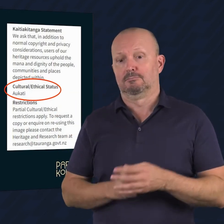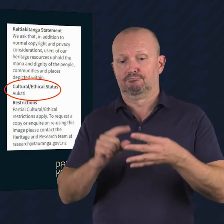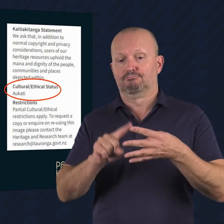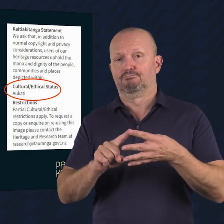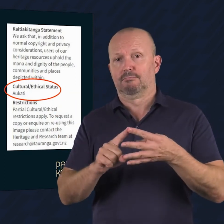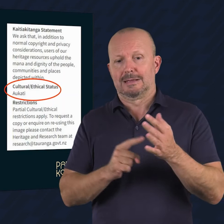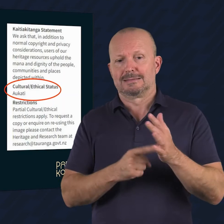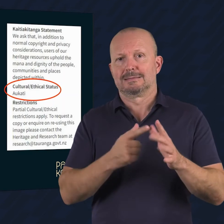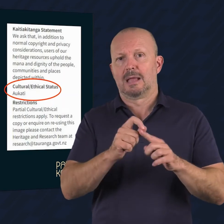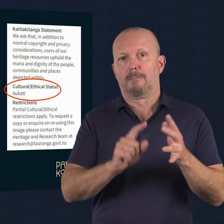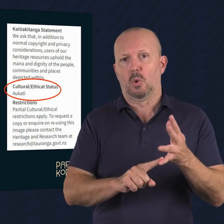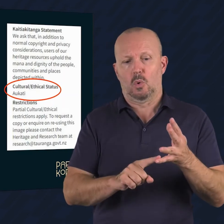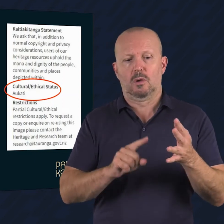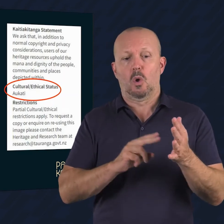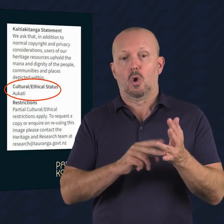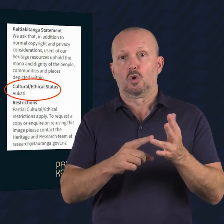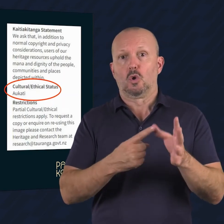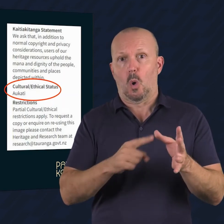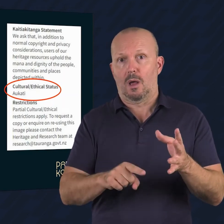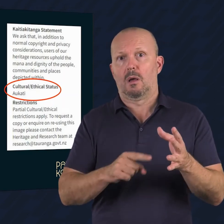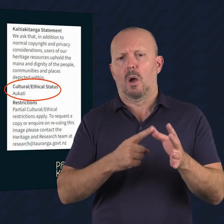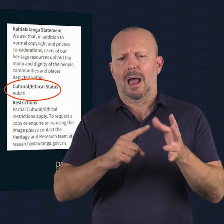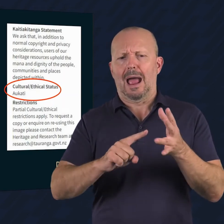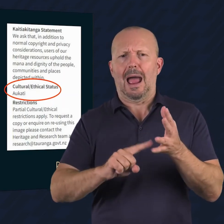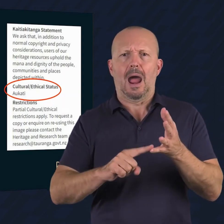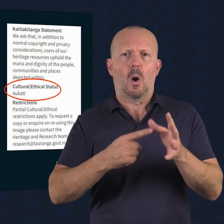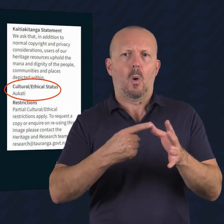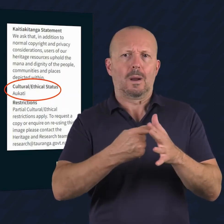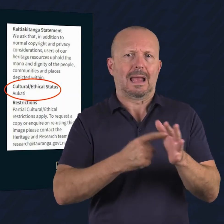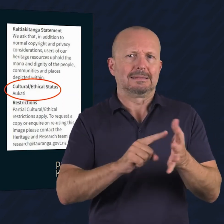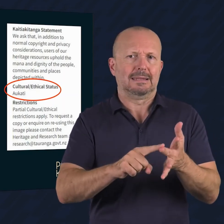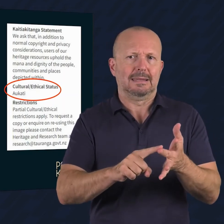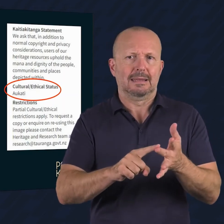These are Tapu, Noa, Aukati, and Rahui.